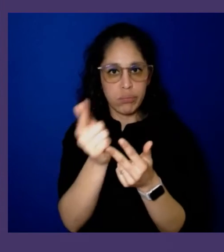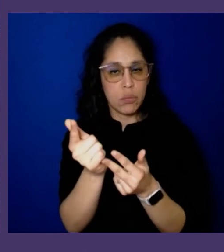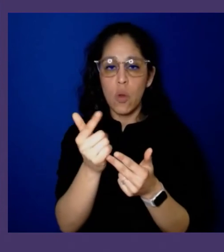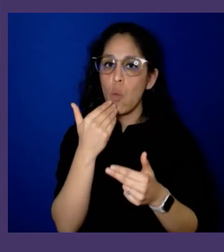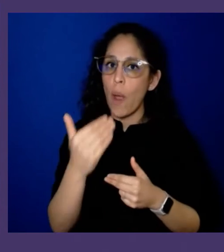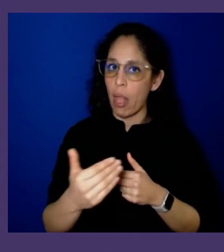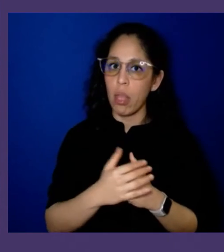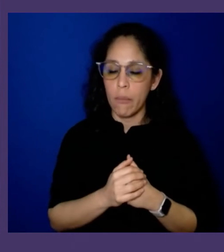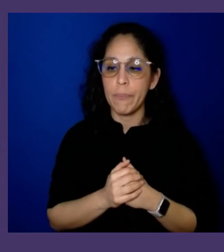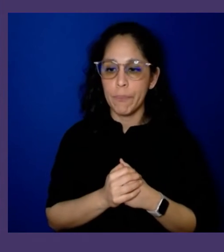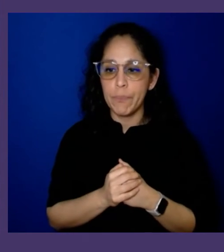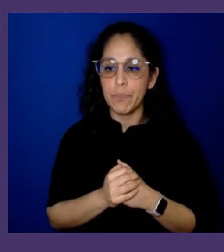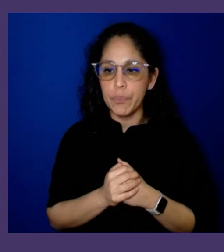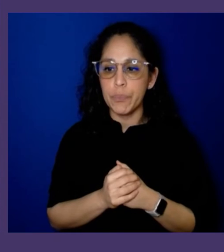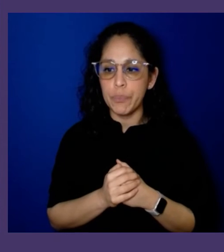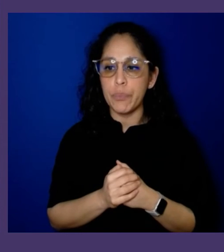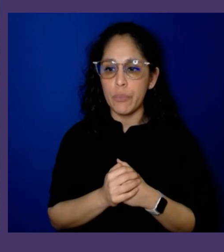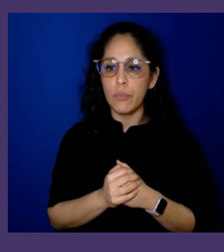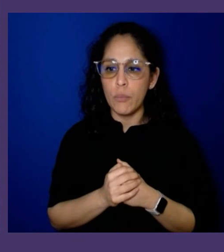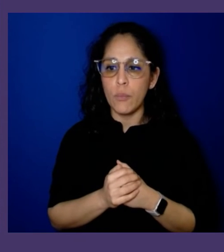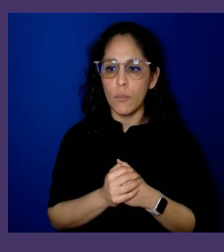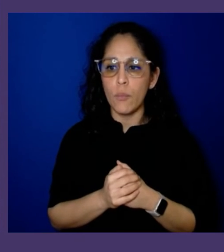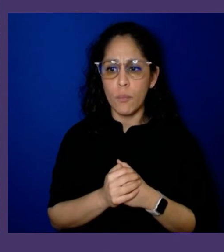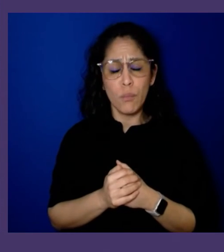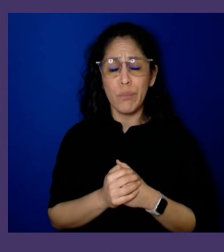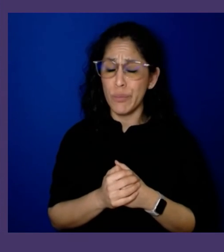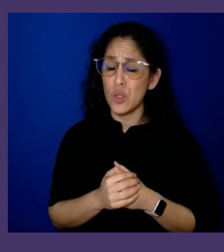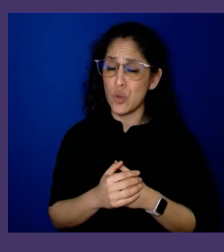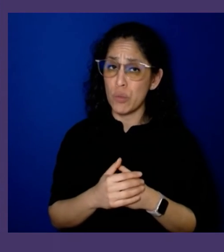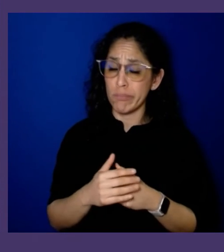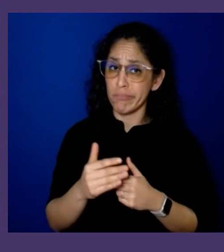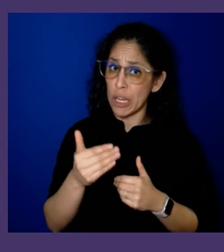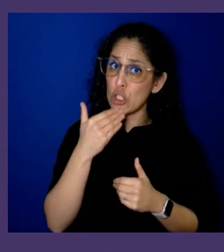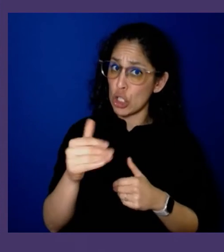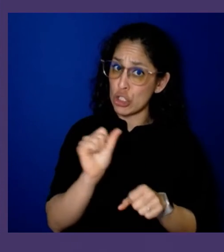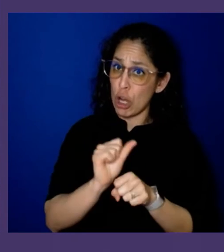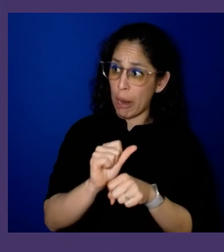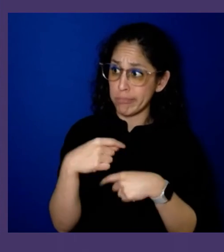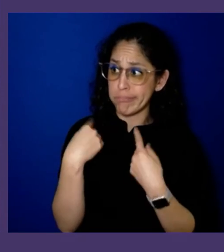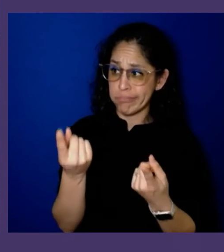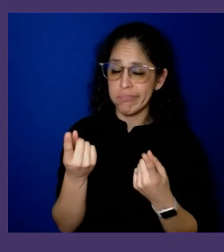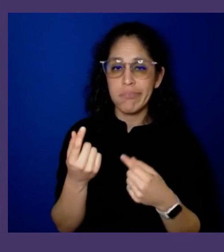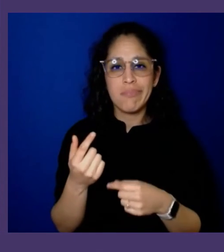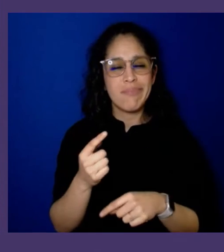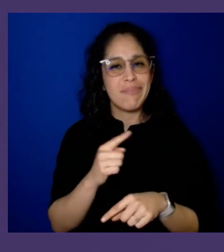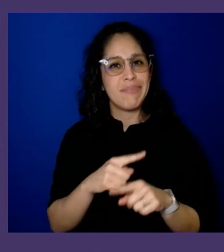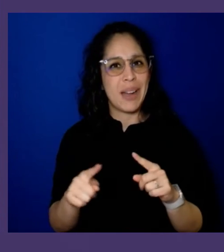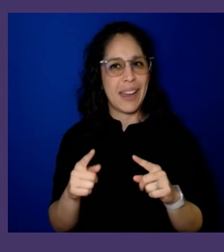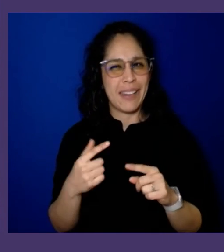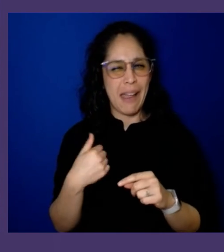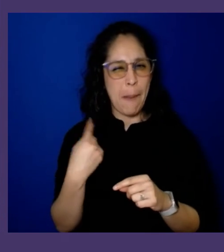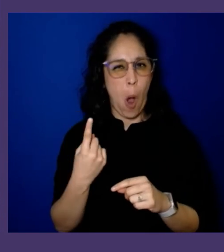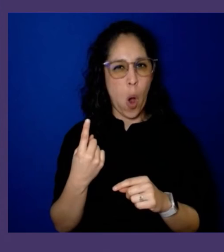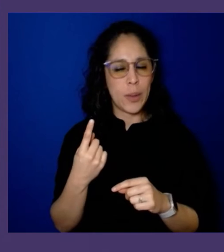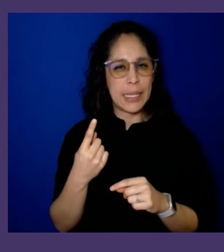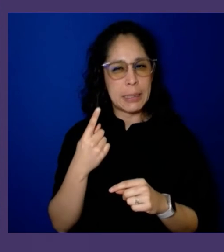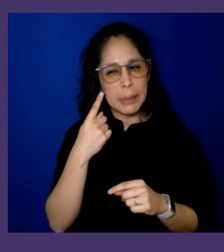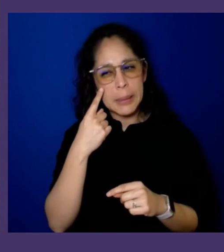They've done a good job. But there's always I'm always kind of trying to keep my lookout for things that could be improved.